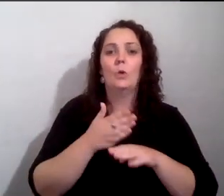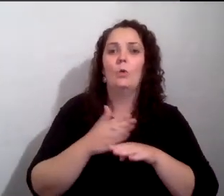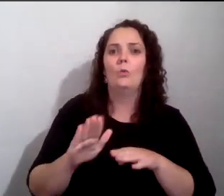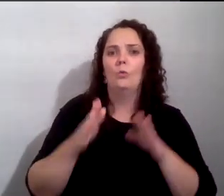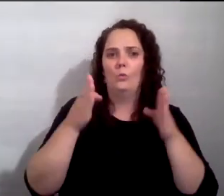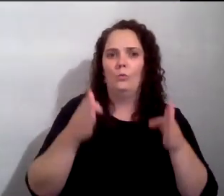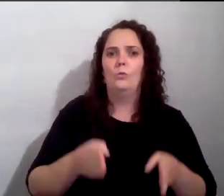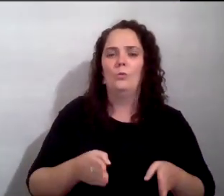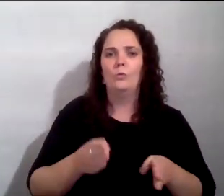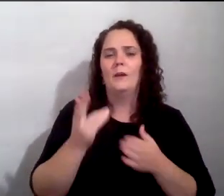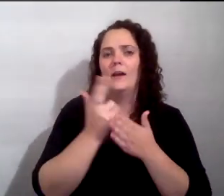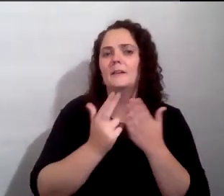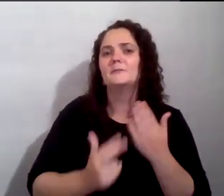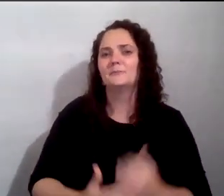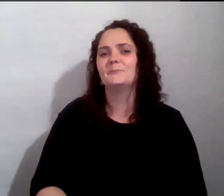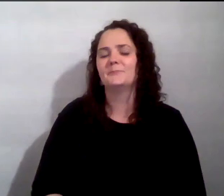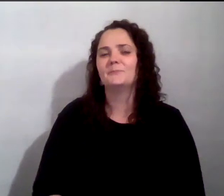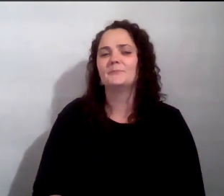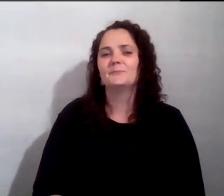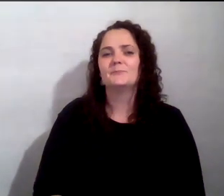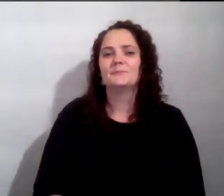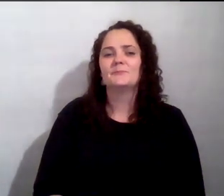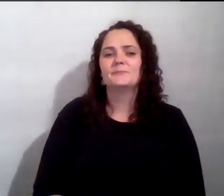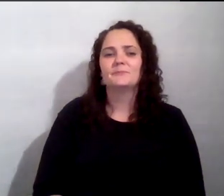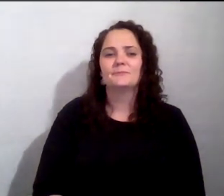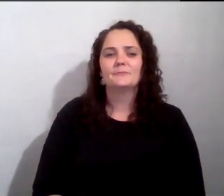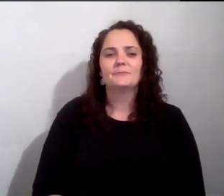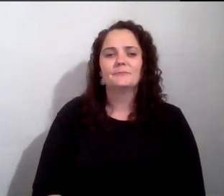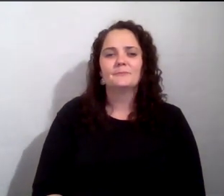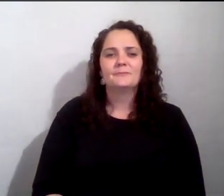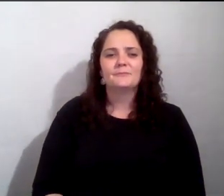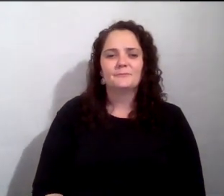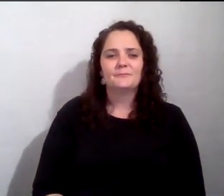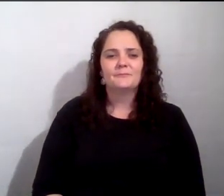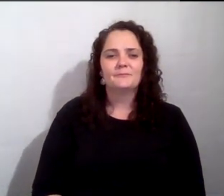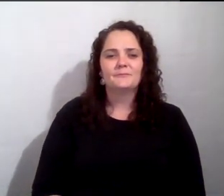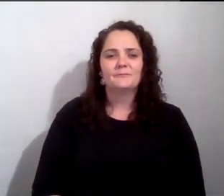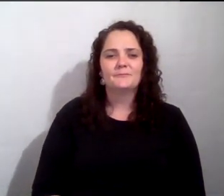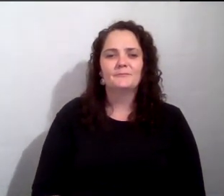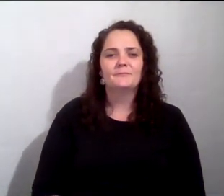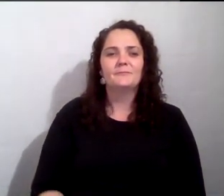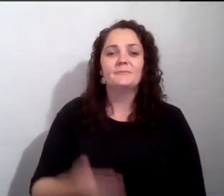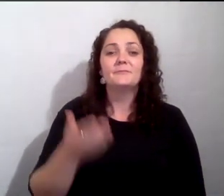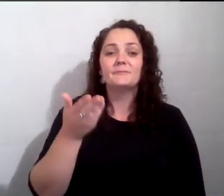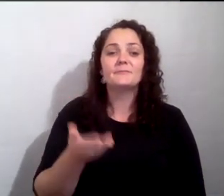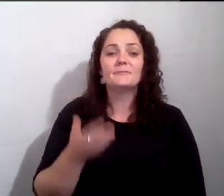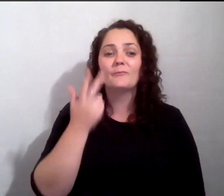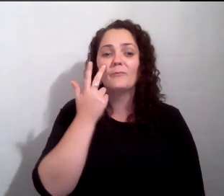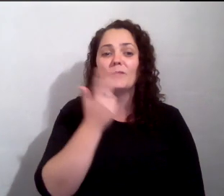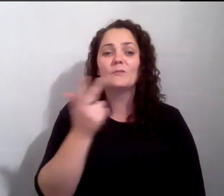So I want to move down to I suppose these major expressions of